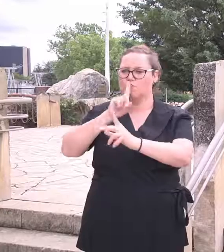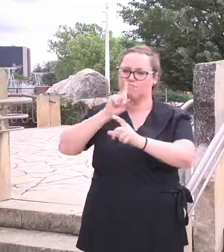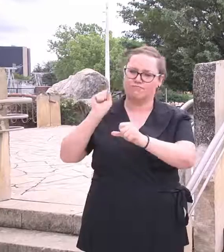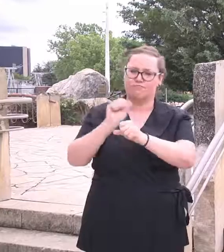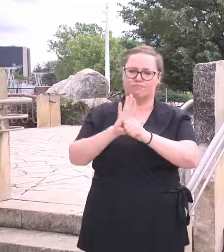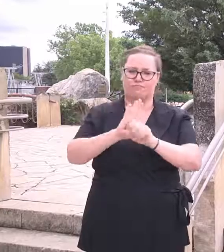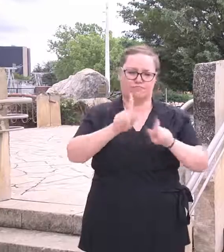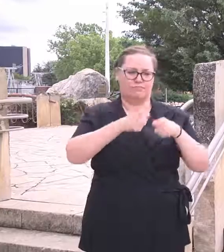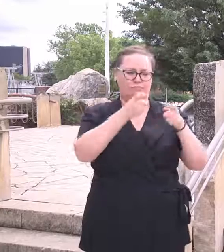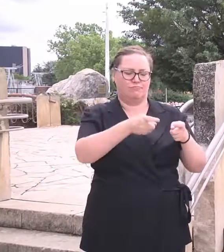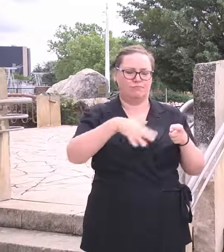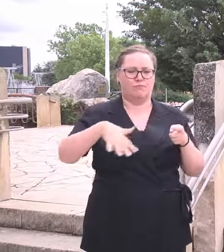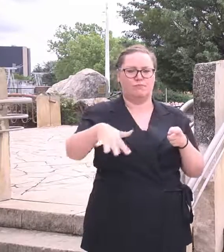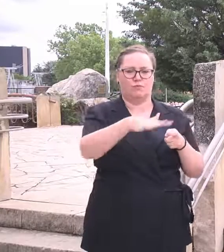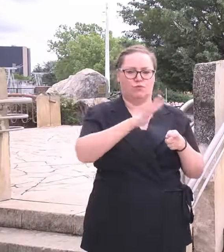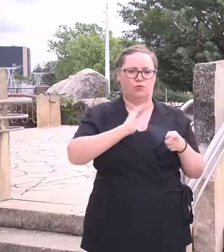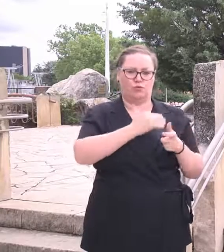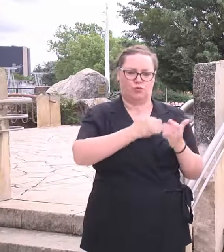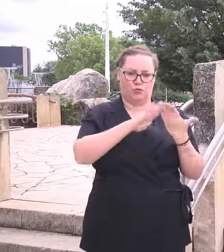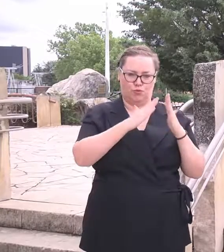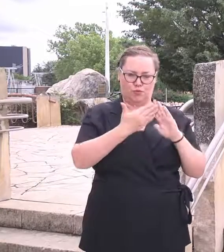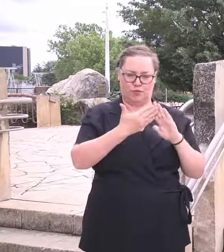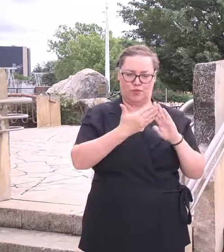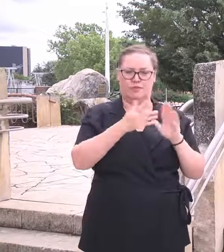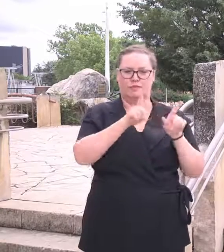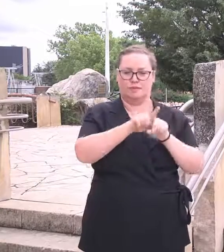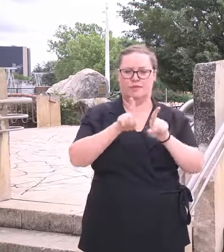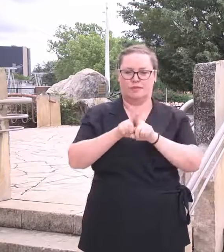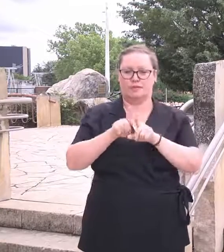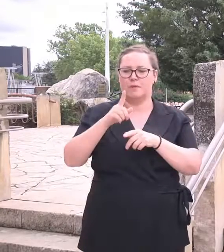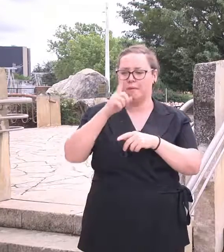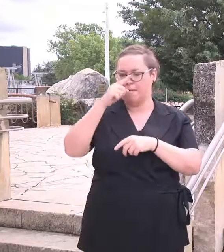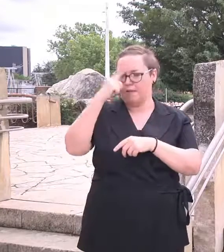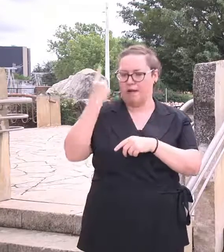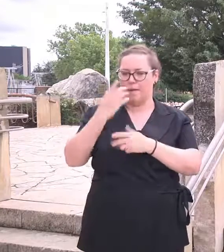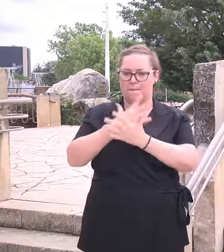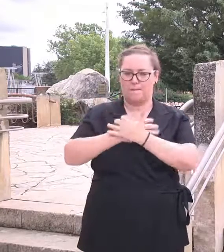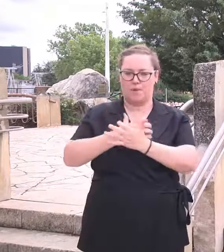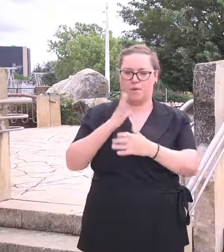and the gift that black black bear bosen gave to to witw uh the event is completely free to